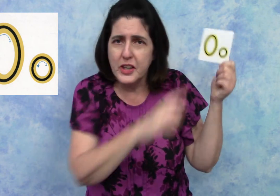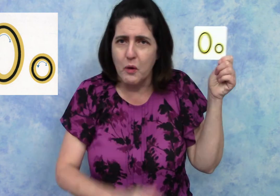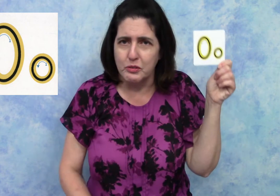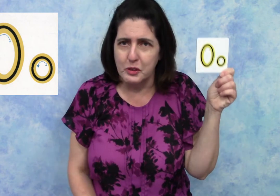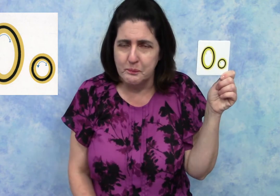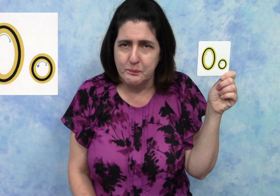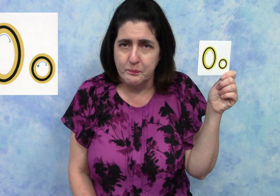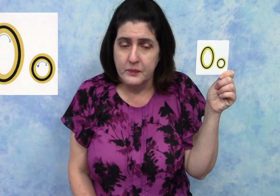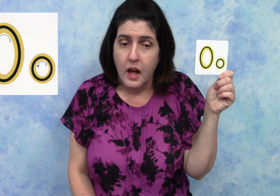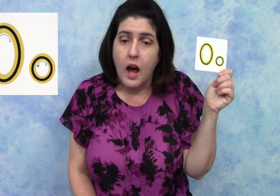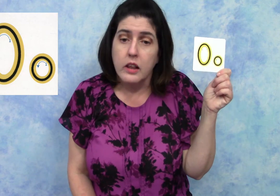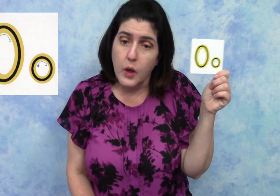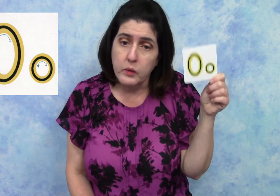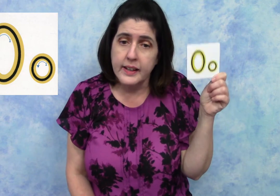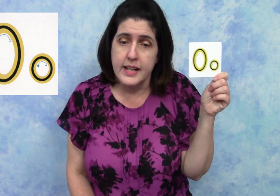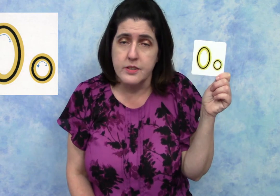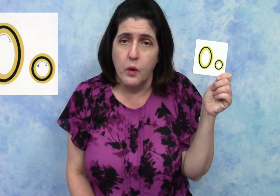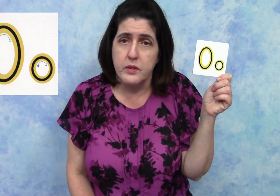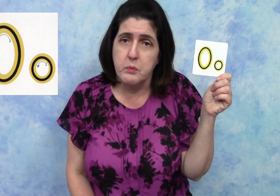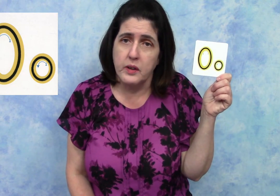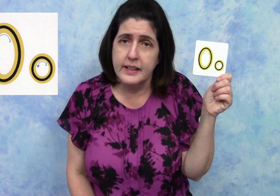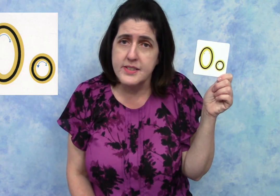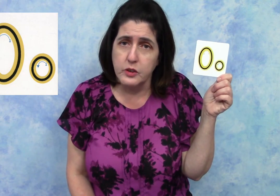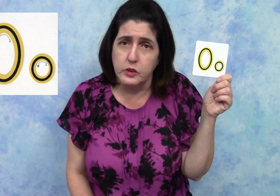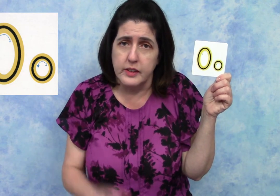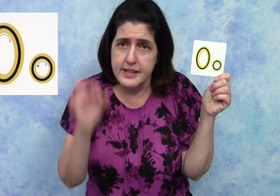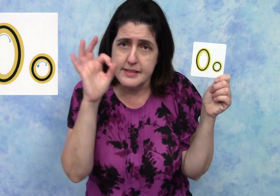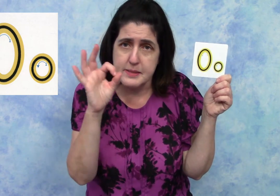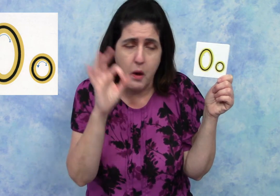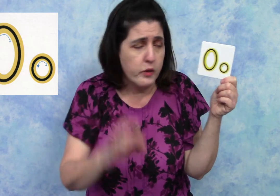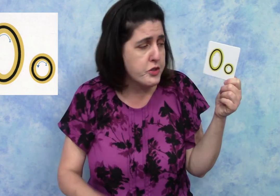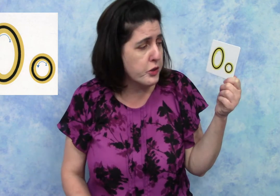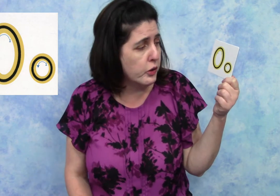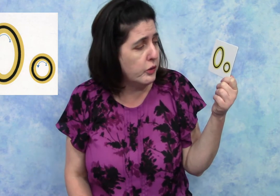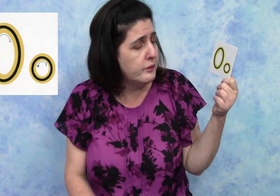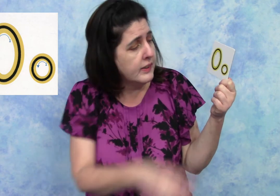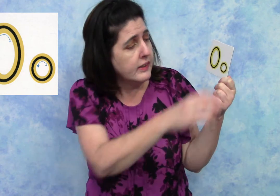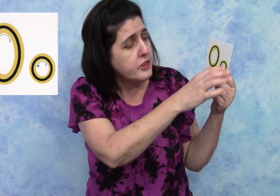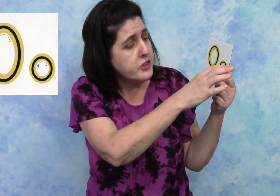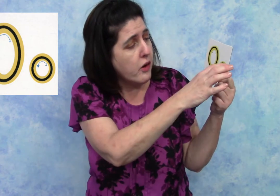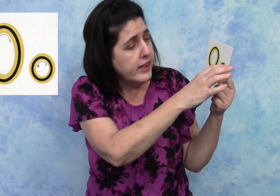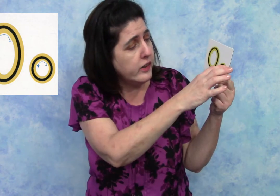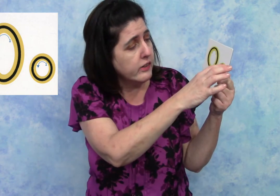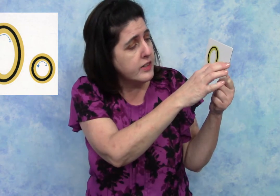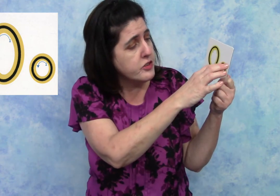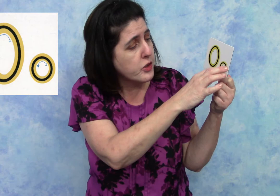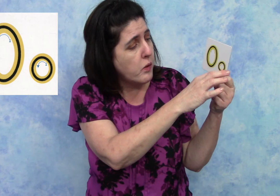oval. A lowercase "o" is more like a circle and it's a smaller circle. Start here and just go all